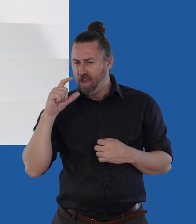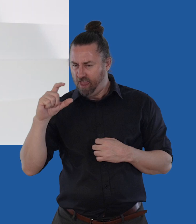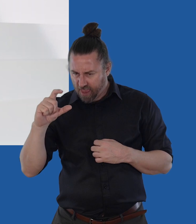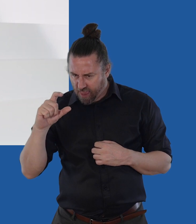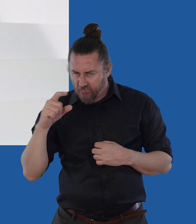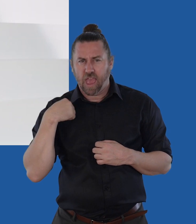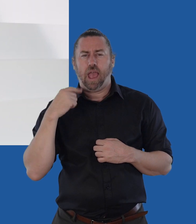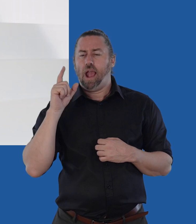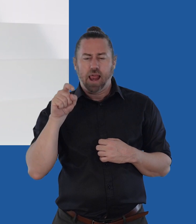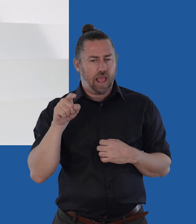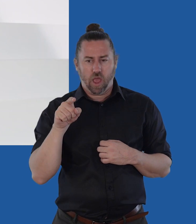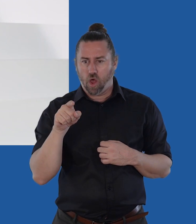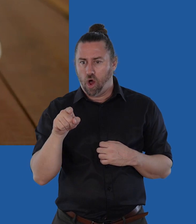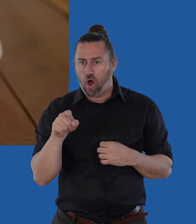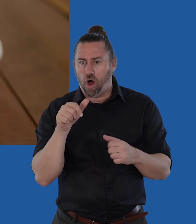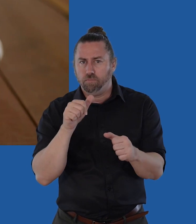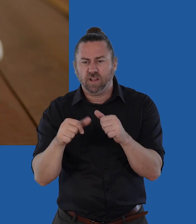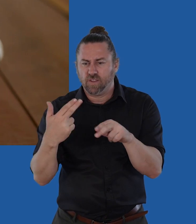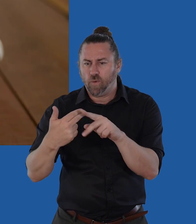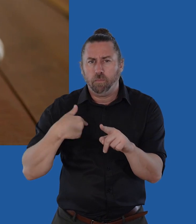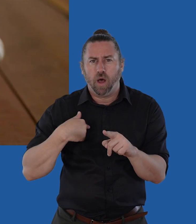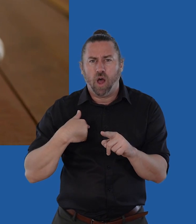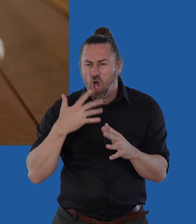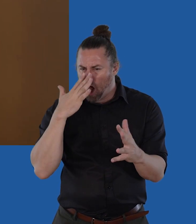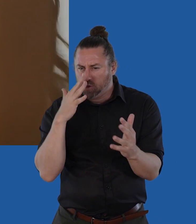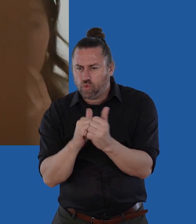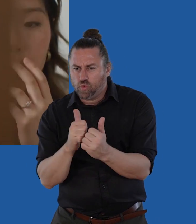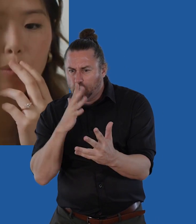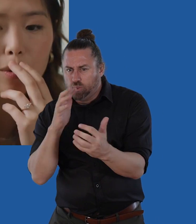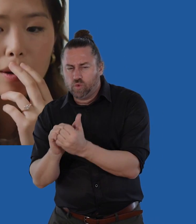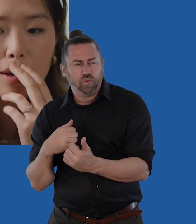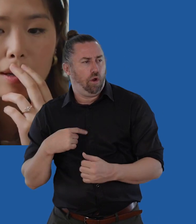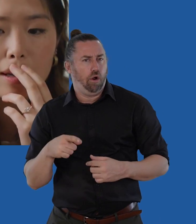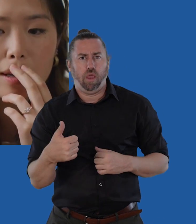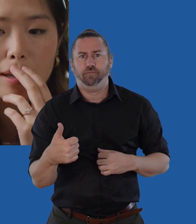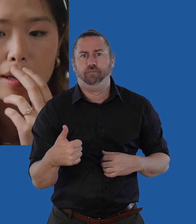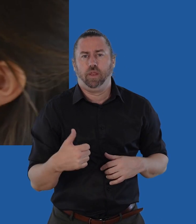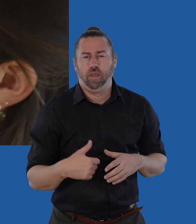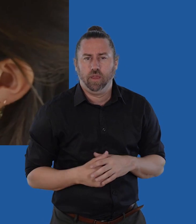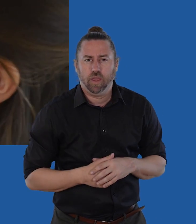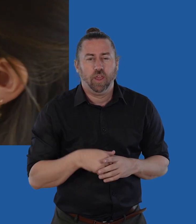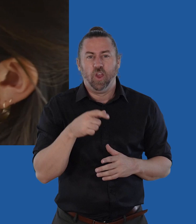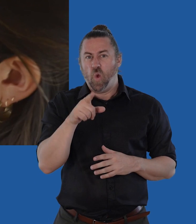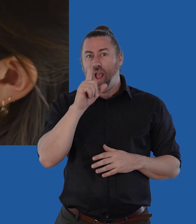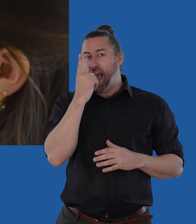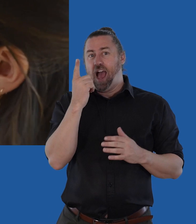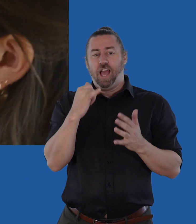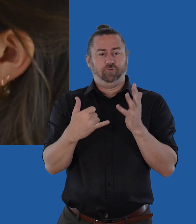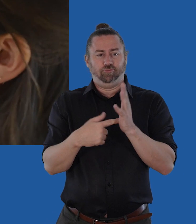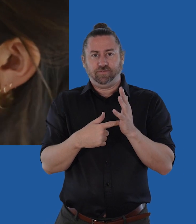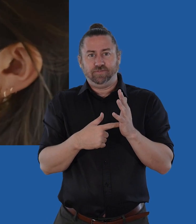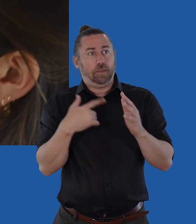would help them use windows better. Can't just go into it. Assuming you know who you're designing for.